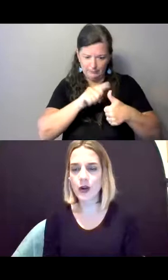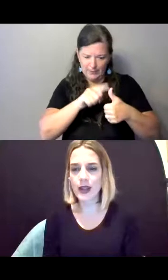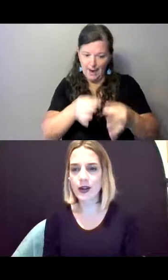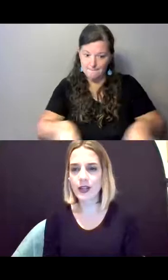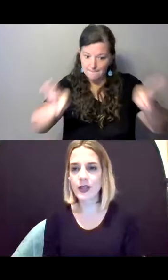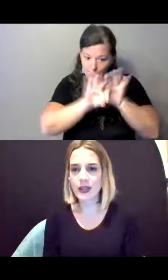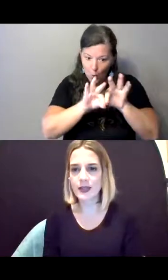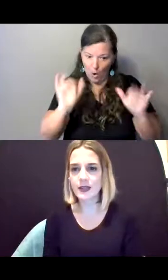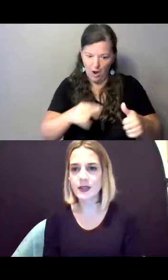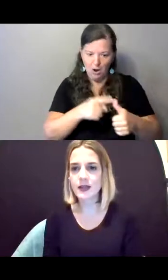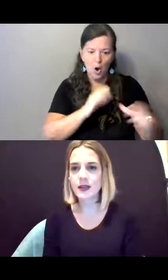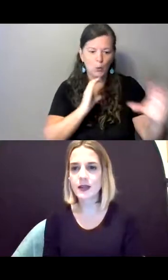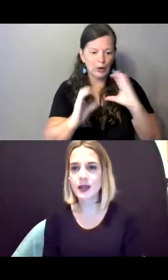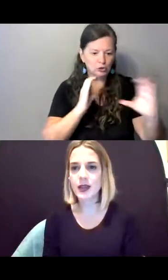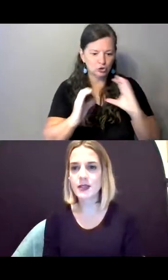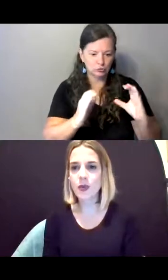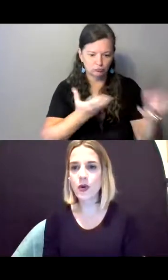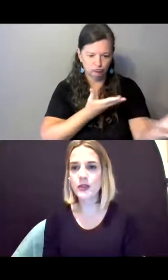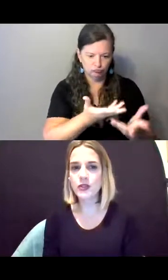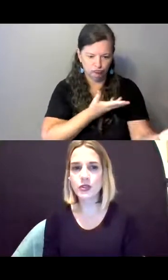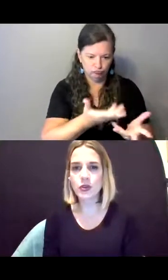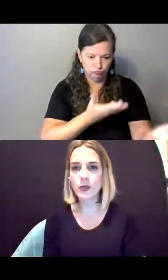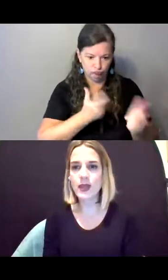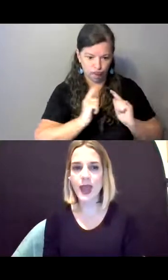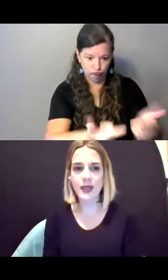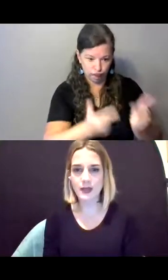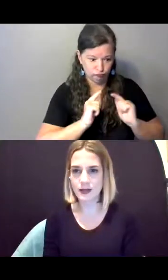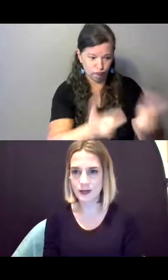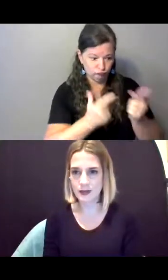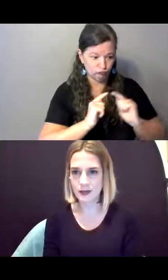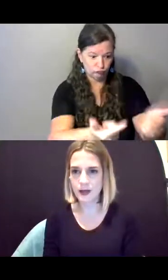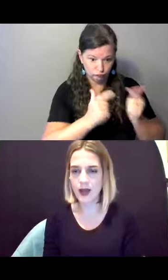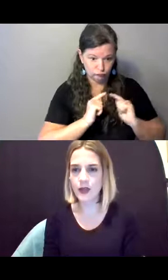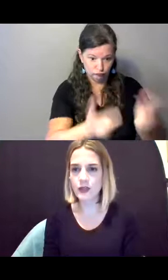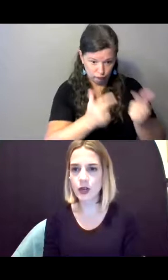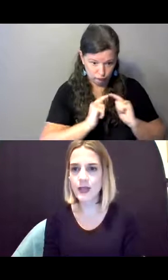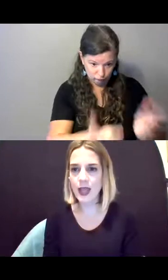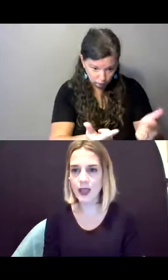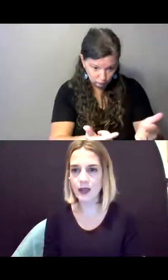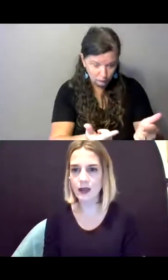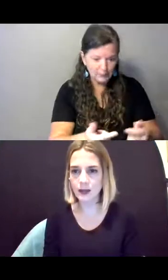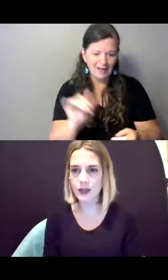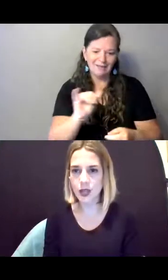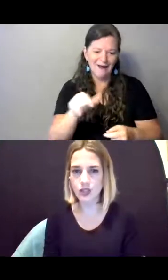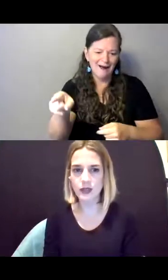Hard of Hearing kids. It's important to communicate, have that turn-taking discussion,